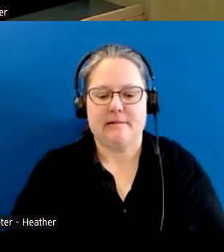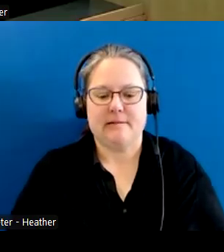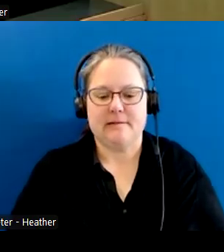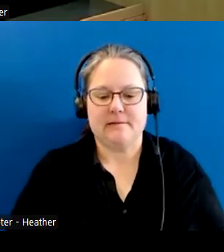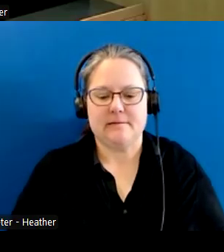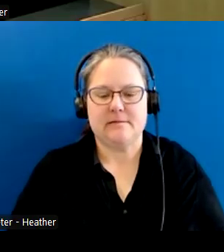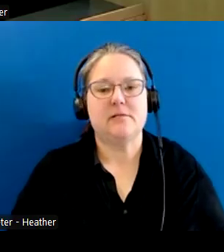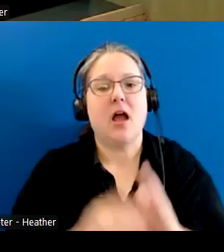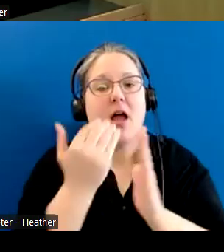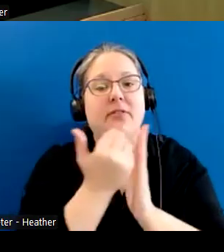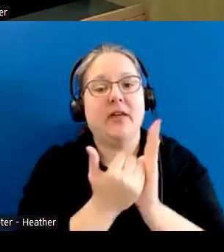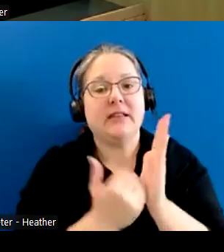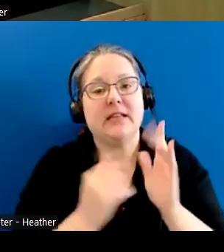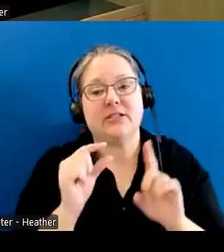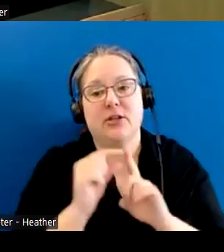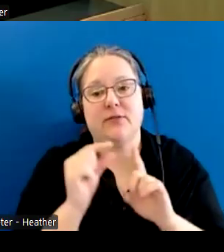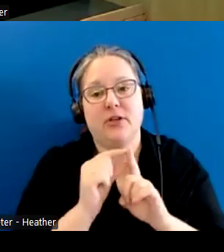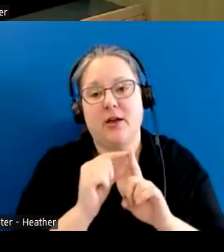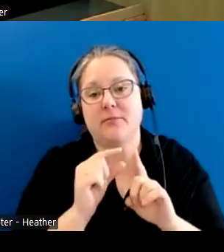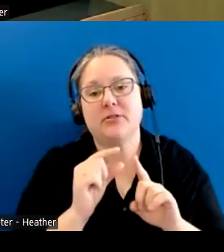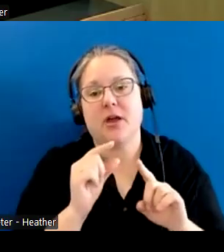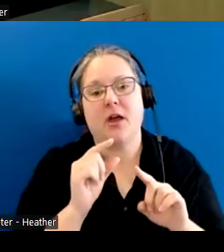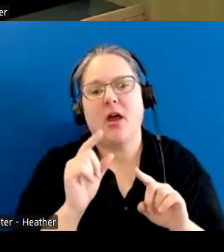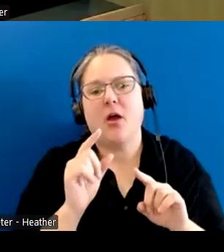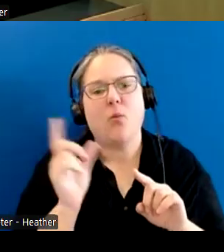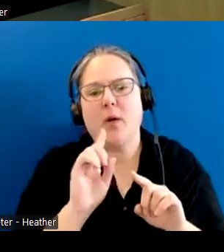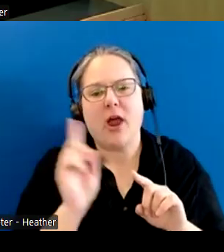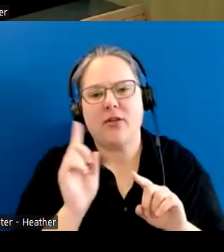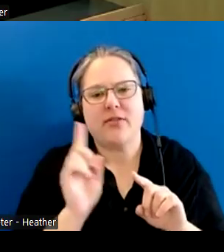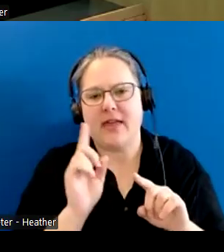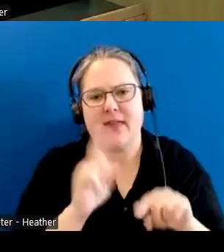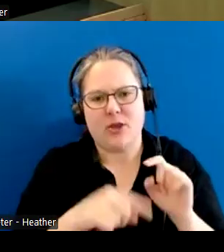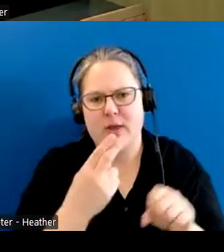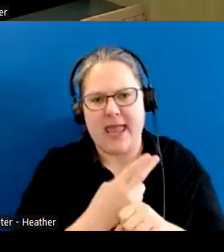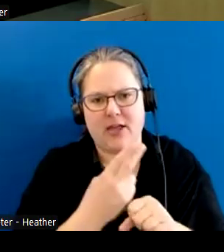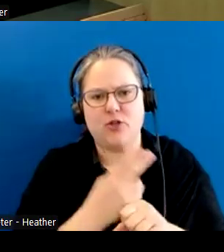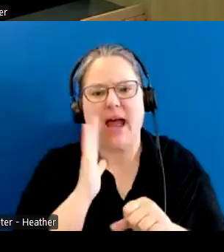we're not able to use? Well, they're not posted on the NIH site, but I can send you some links where